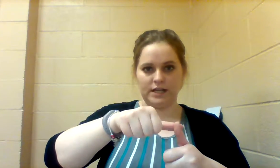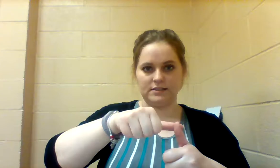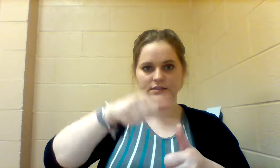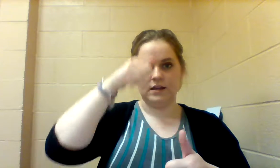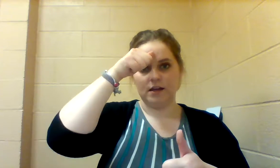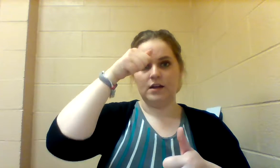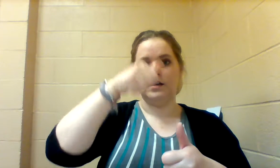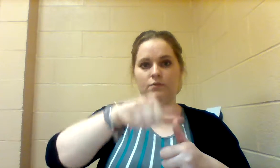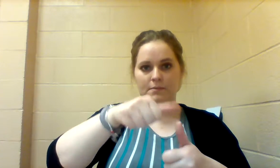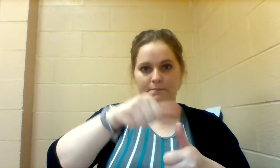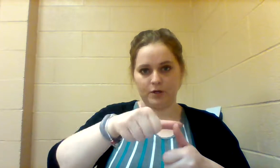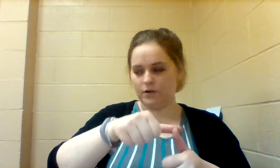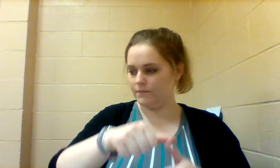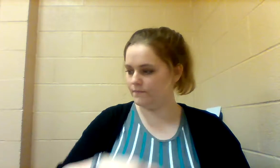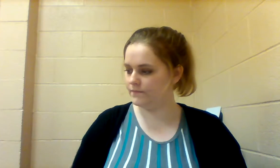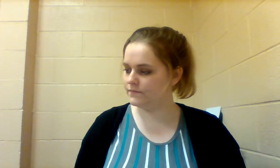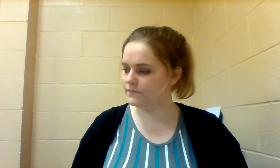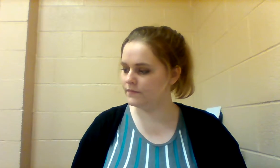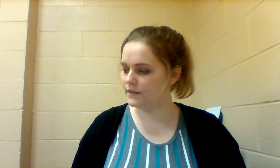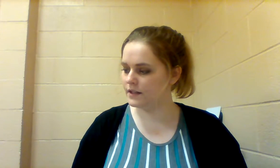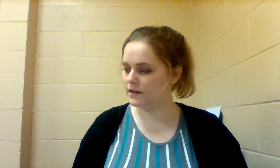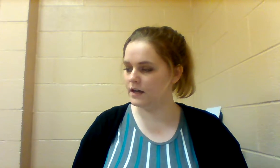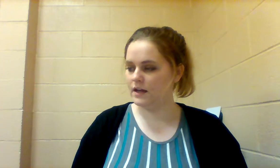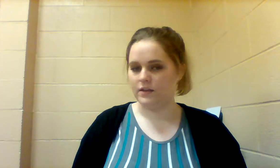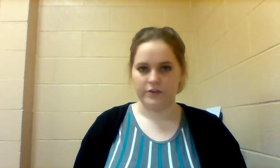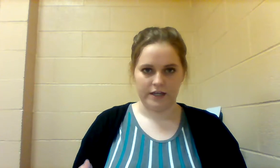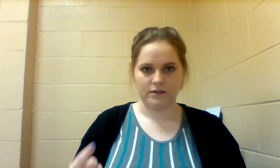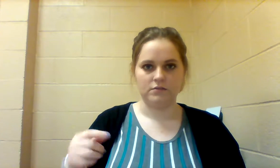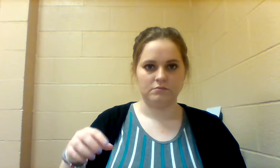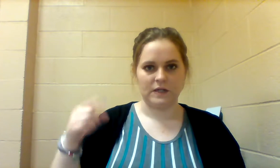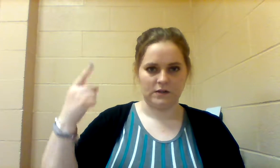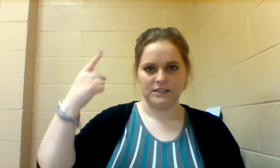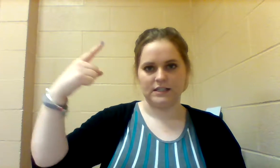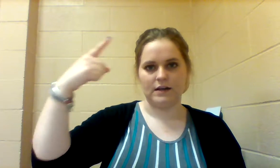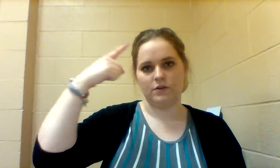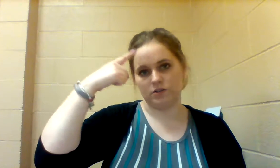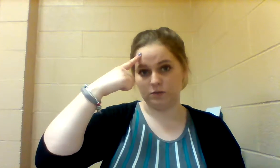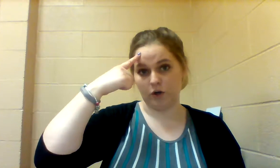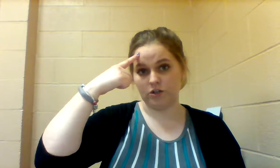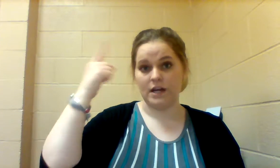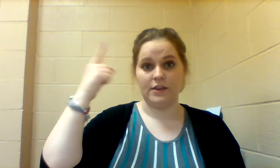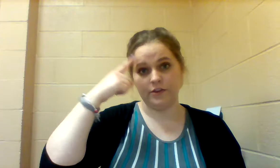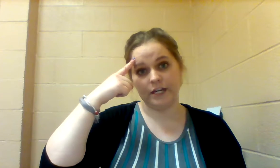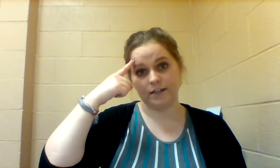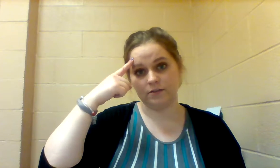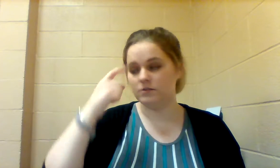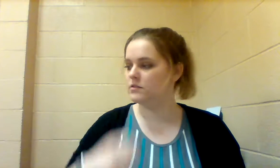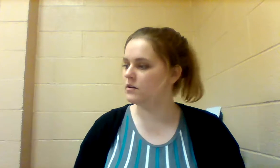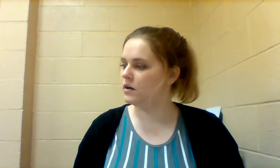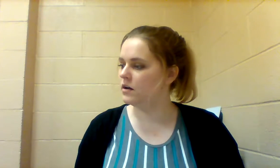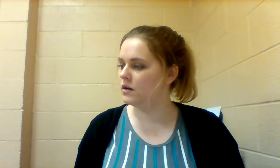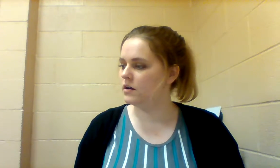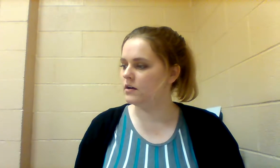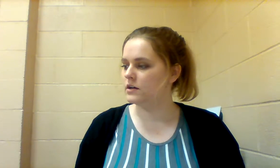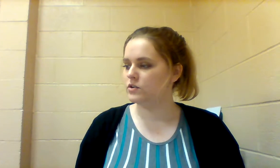and tap it twice REMEMBER THINK I already said that one, you just point to your head THINK